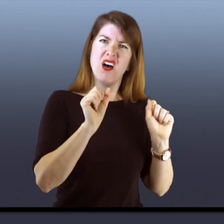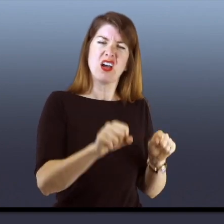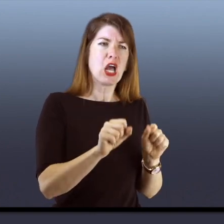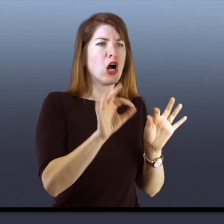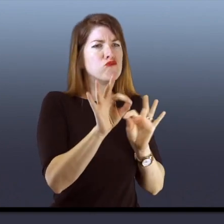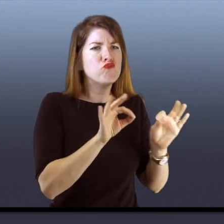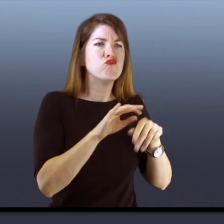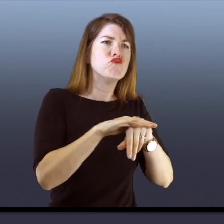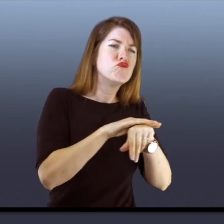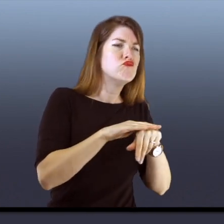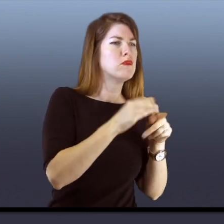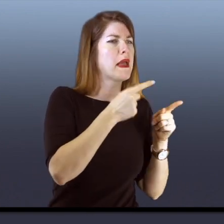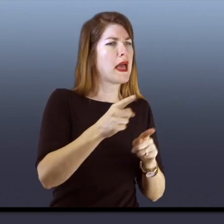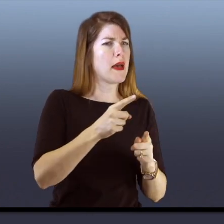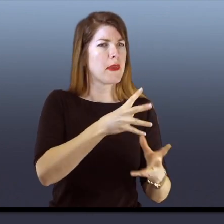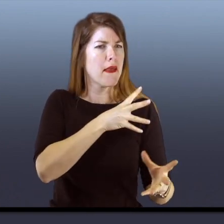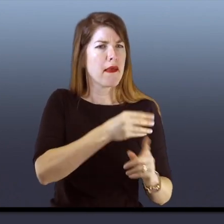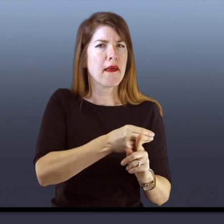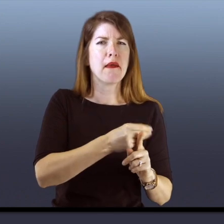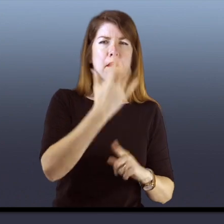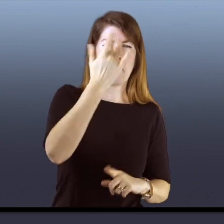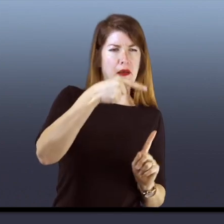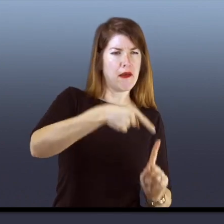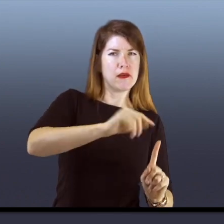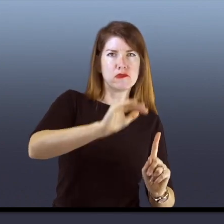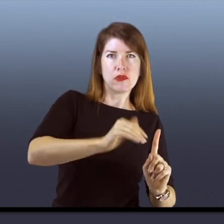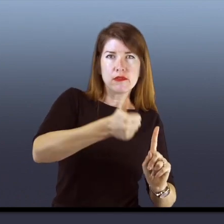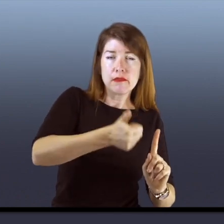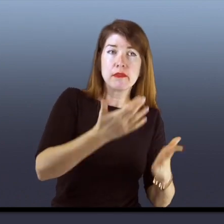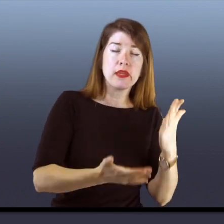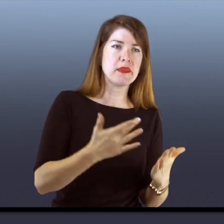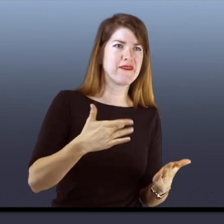like what has happened and why the child might be feeling the way they're feeling.